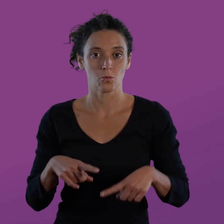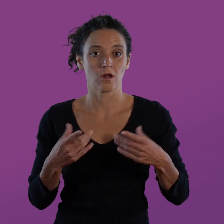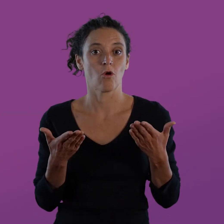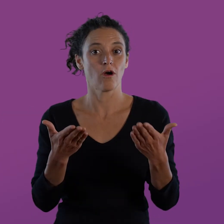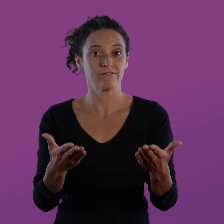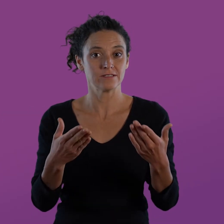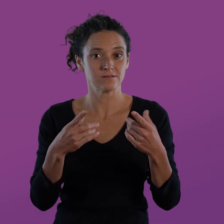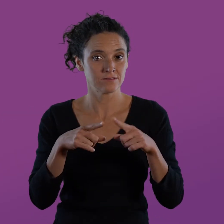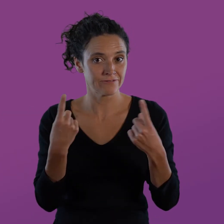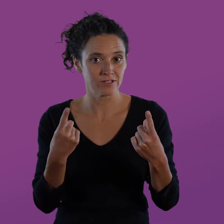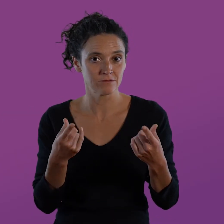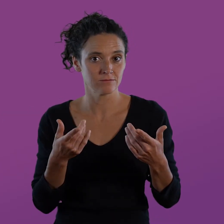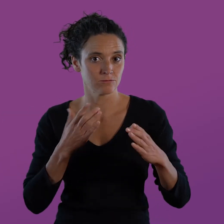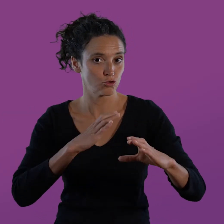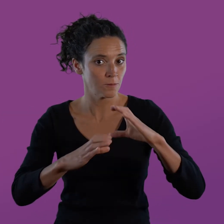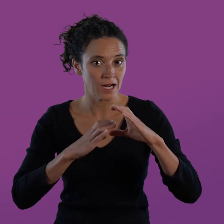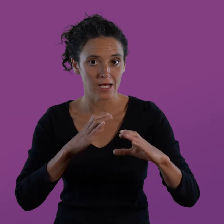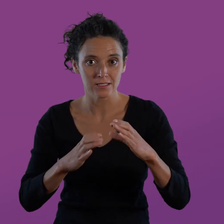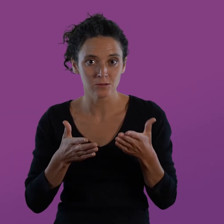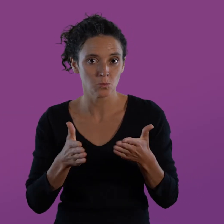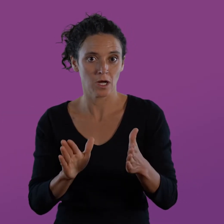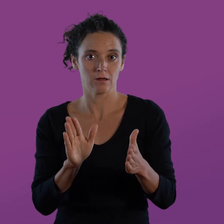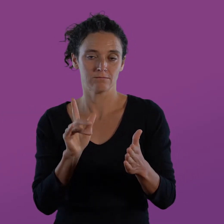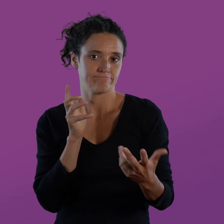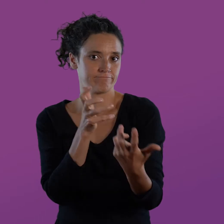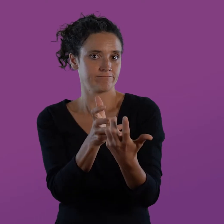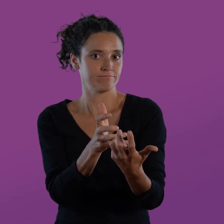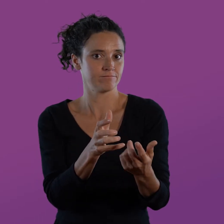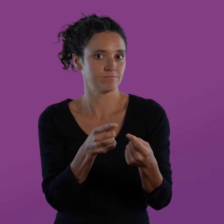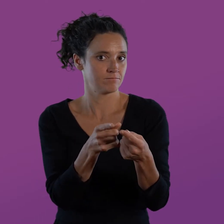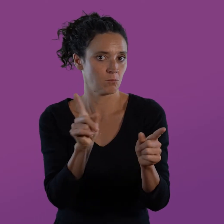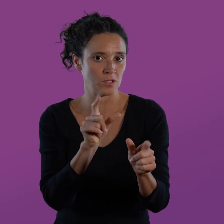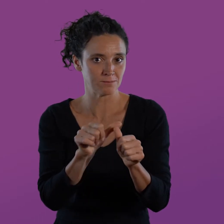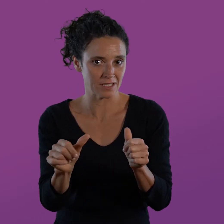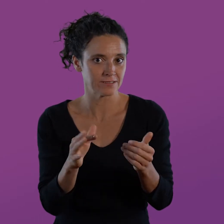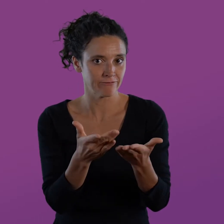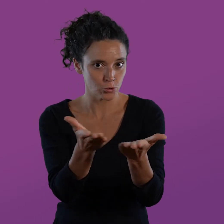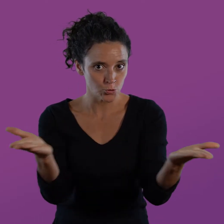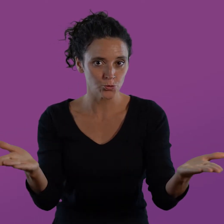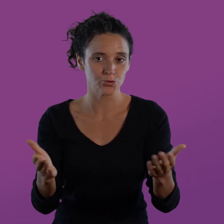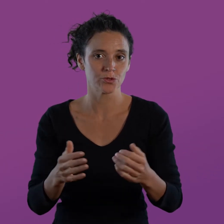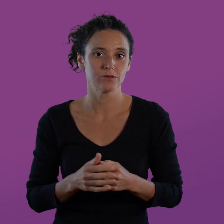We offer a range of ways to allow people to engage with us in the way which best suits them.